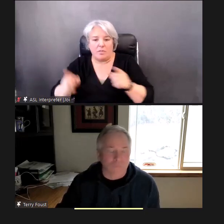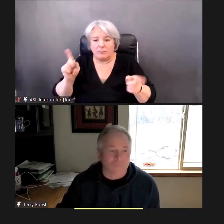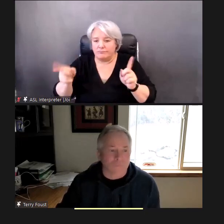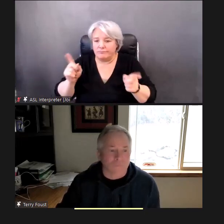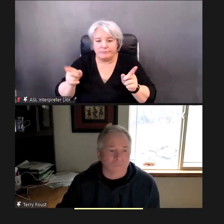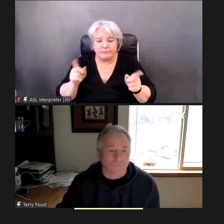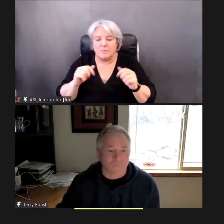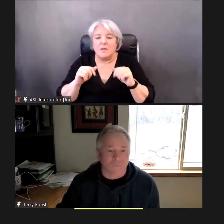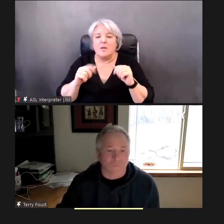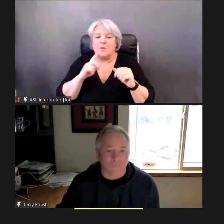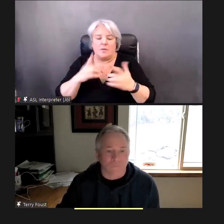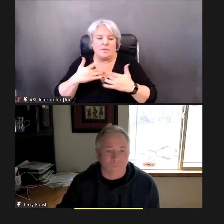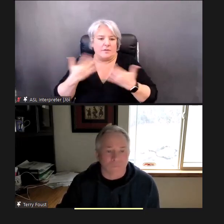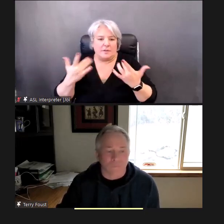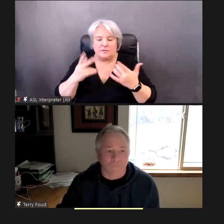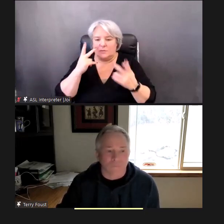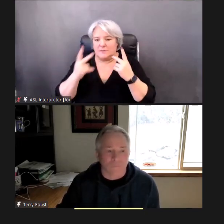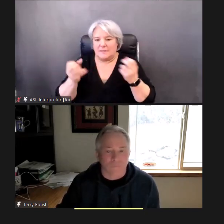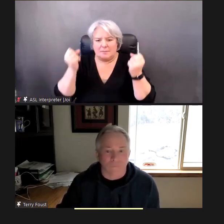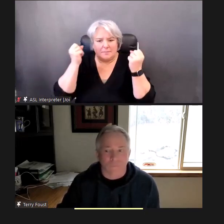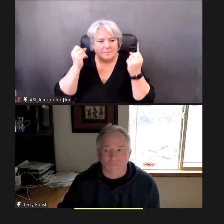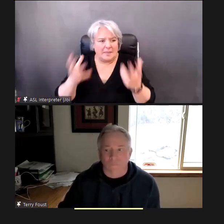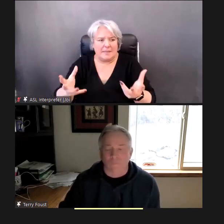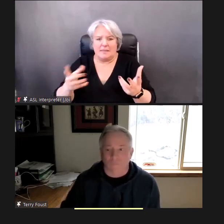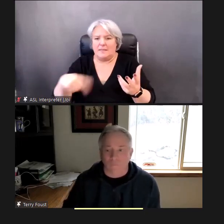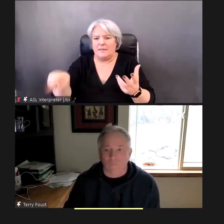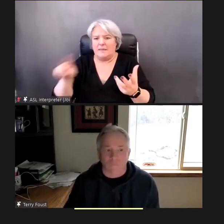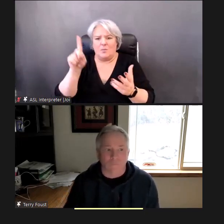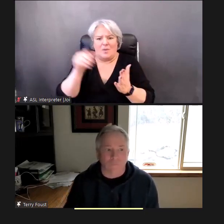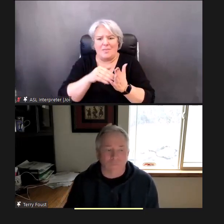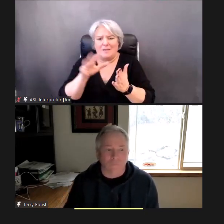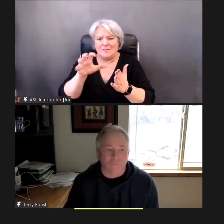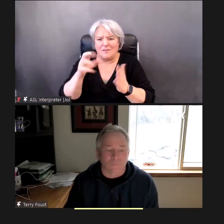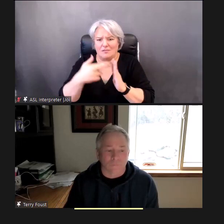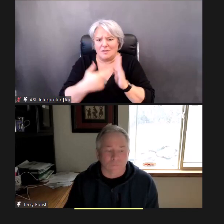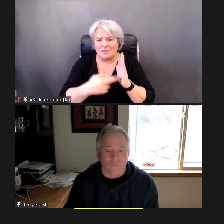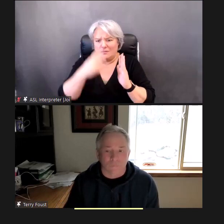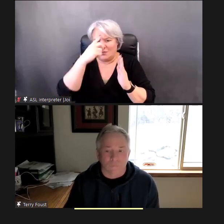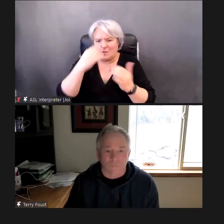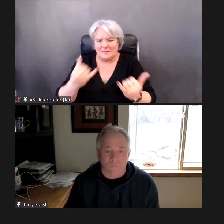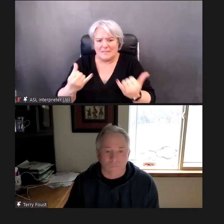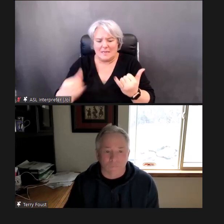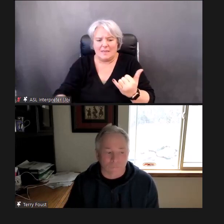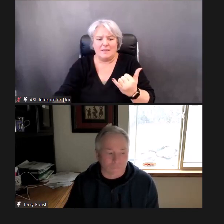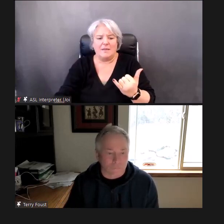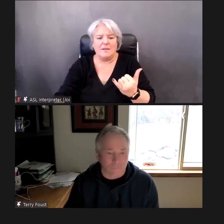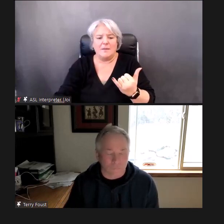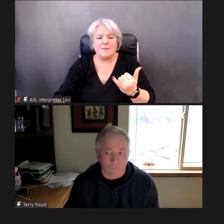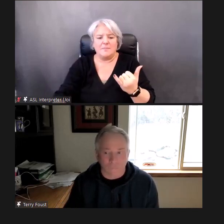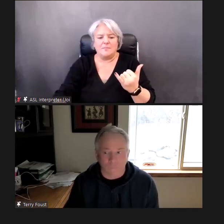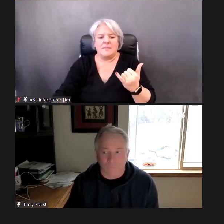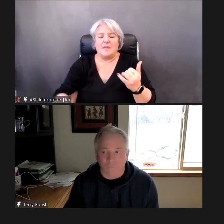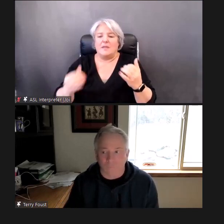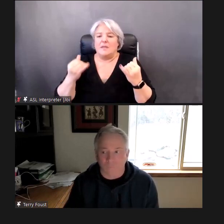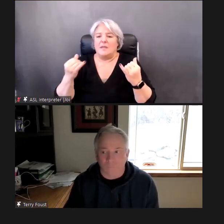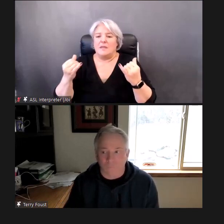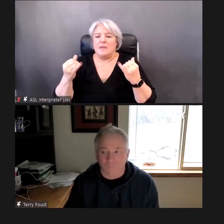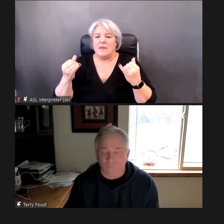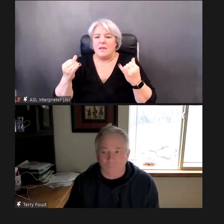delighted to see that we've had over